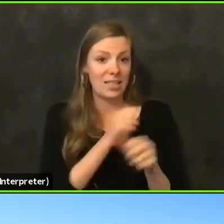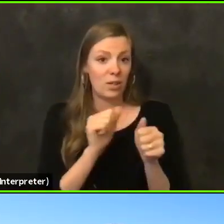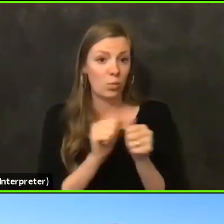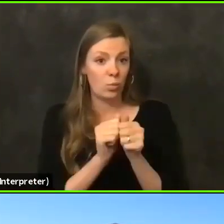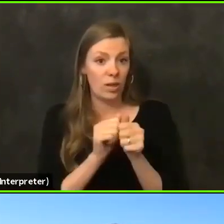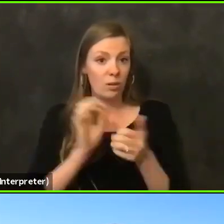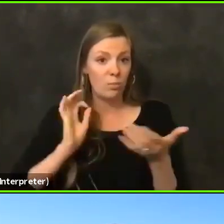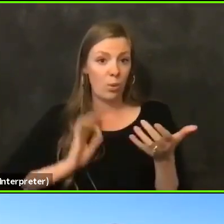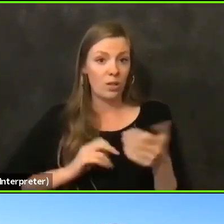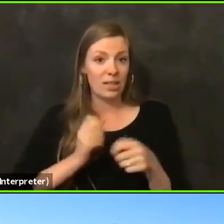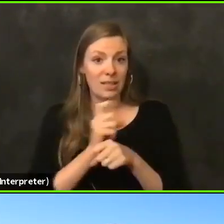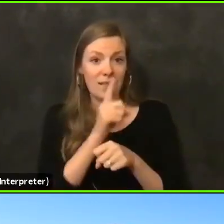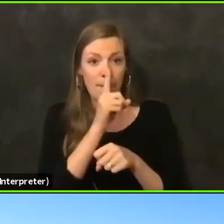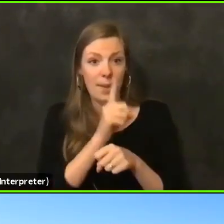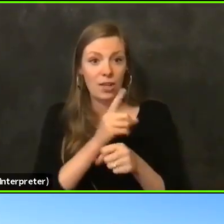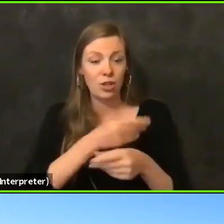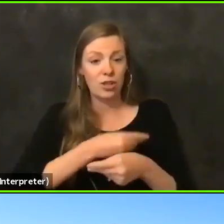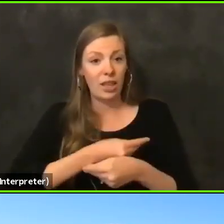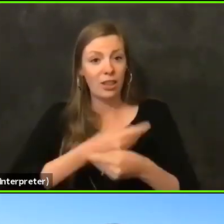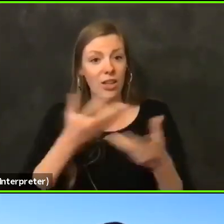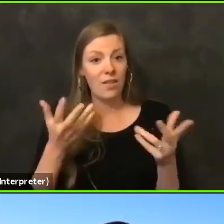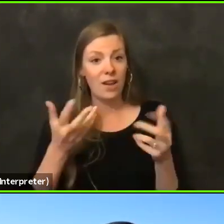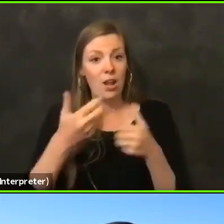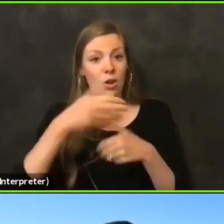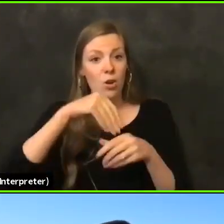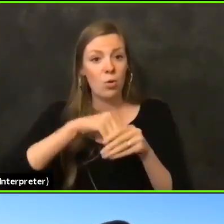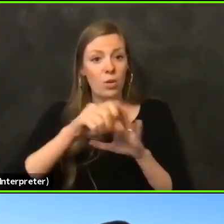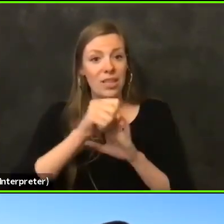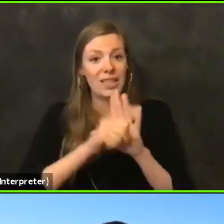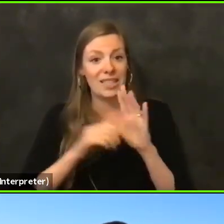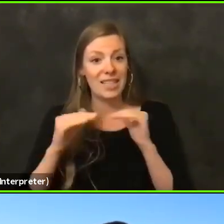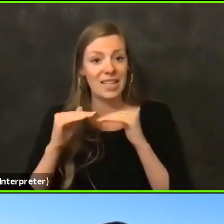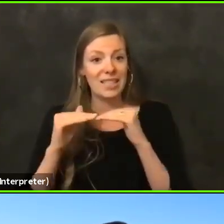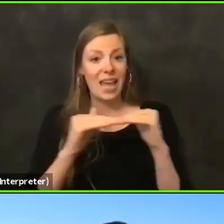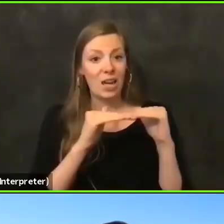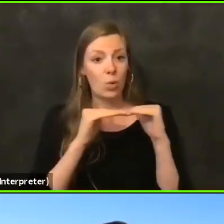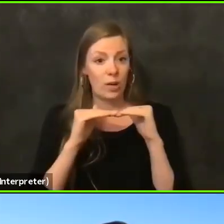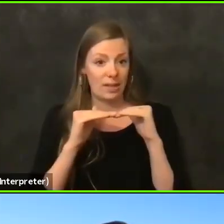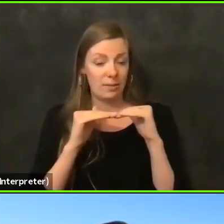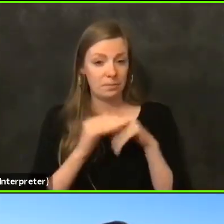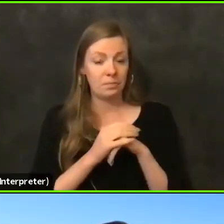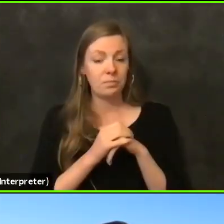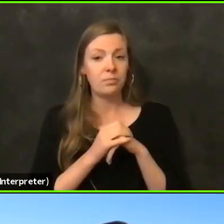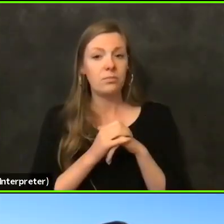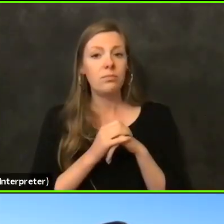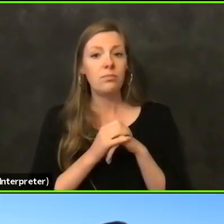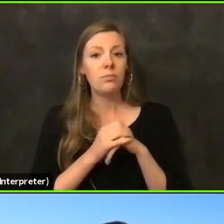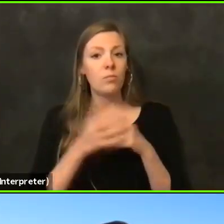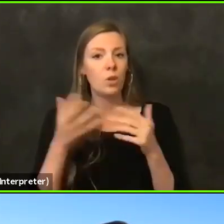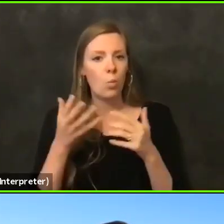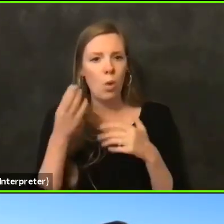vaccines are distributed within the state's equity framework. What will Blue Shield be doing specifically?